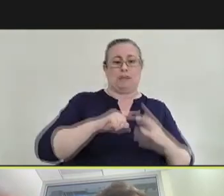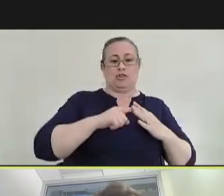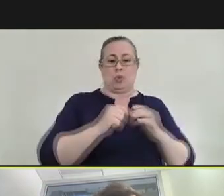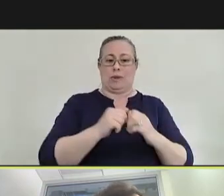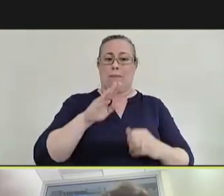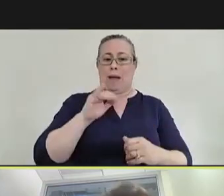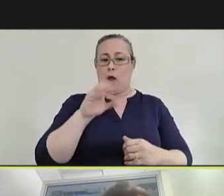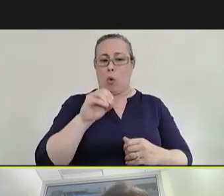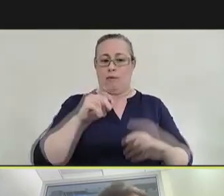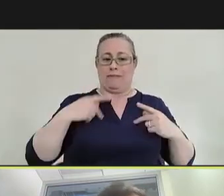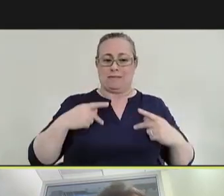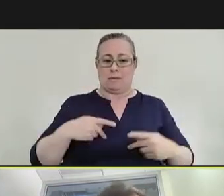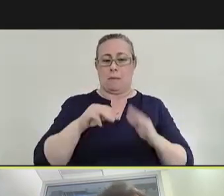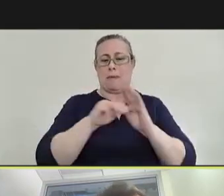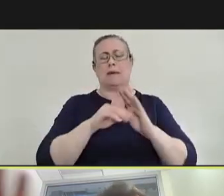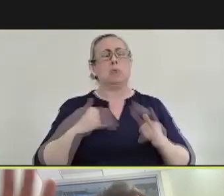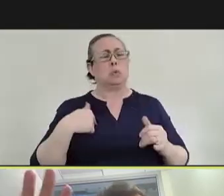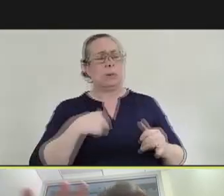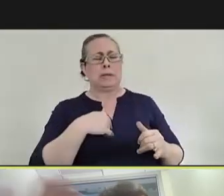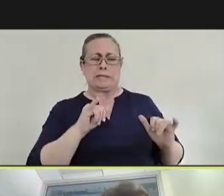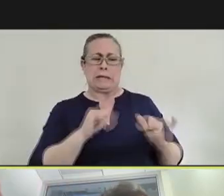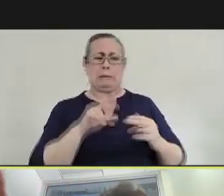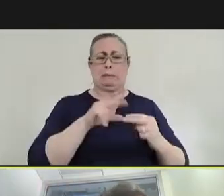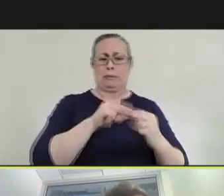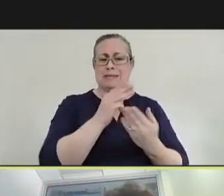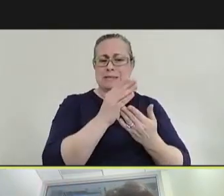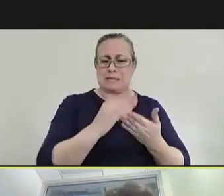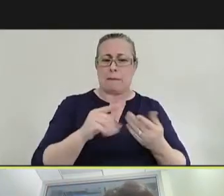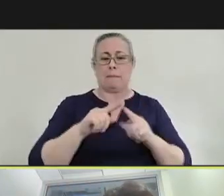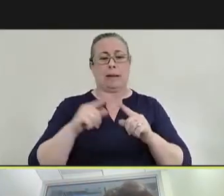And now, you know, we still use some of that, but these deep learning methods are way faster